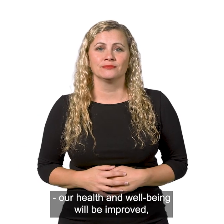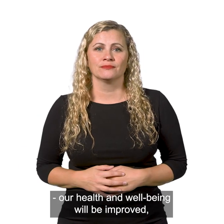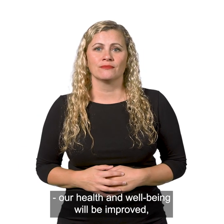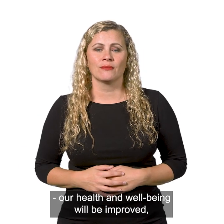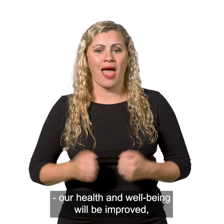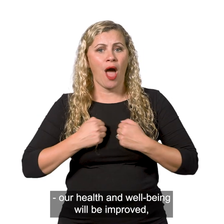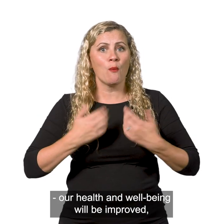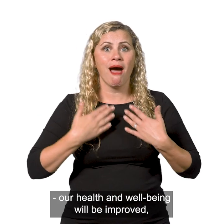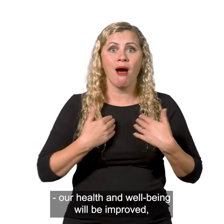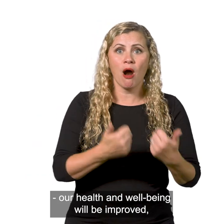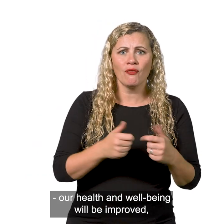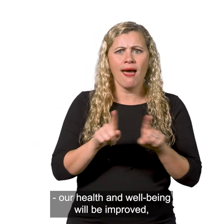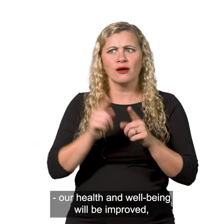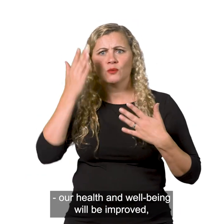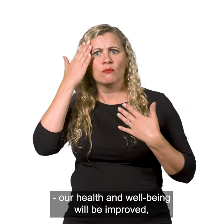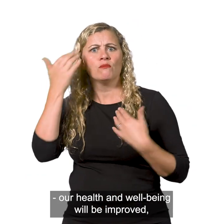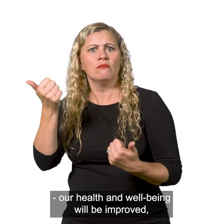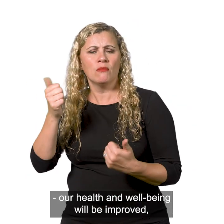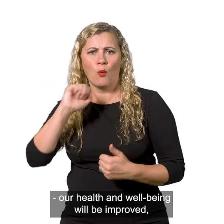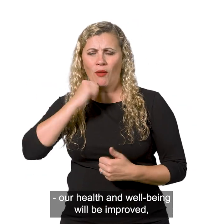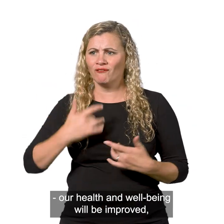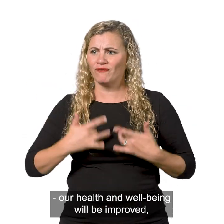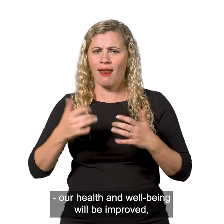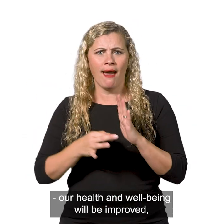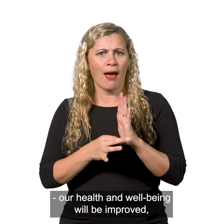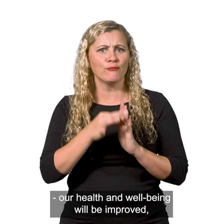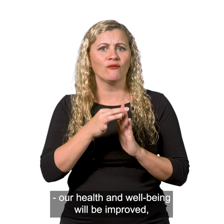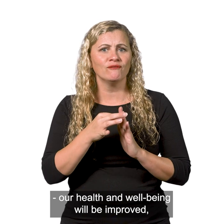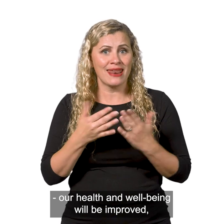our health and well-being will be improved,